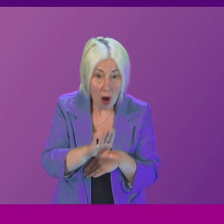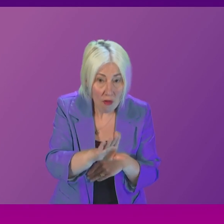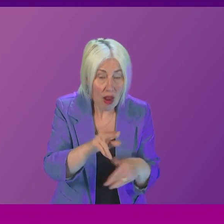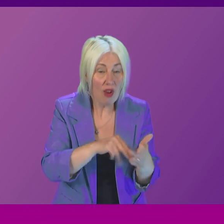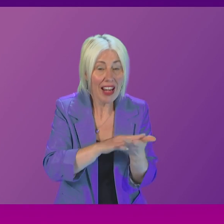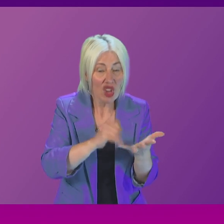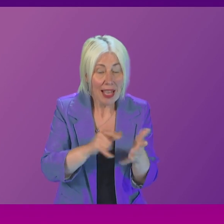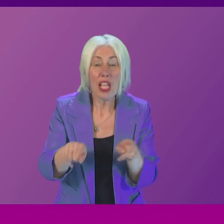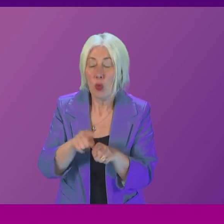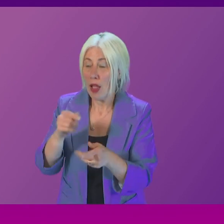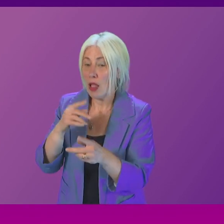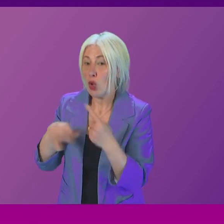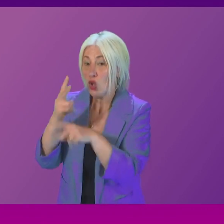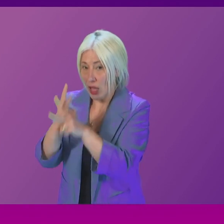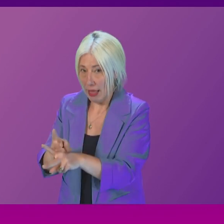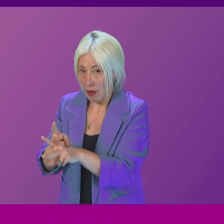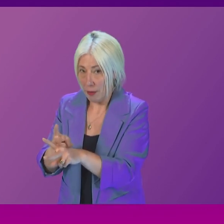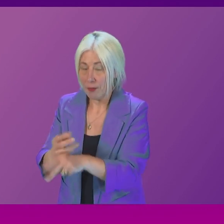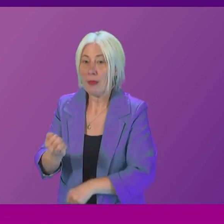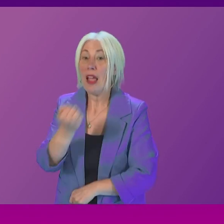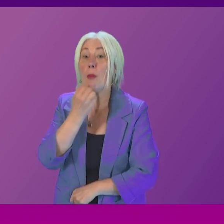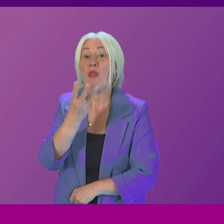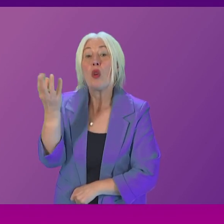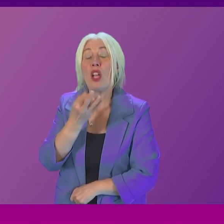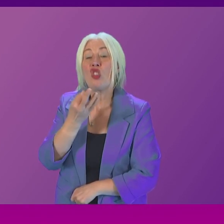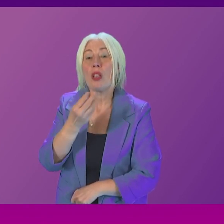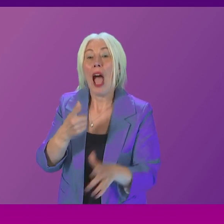and social care.